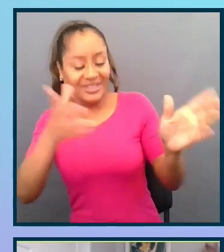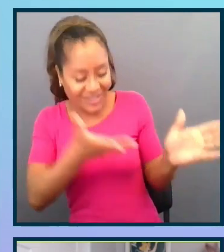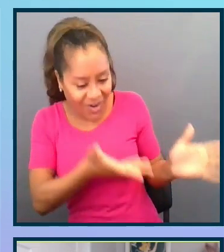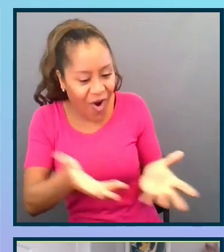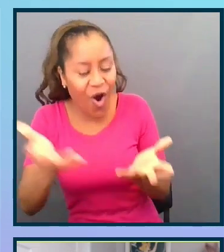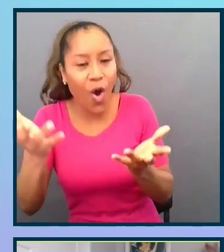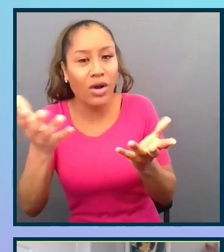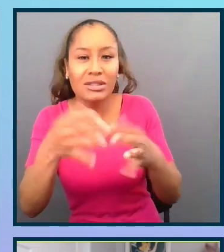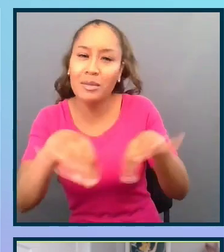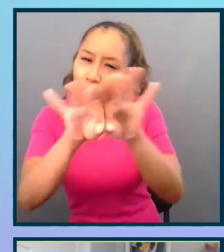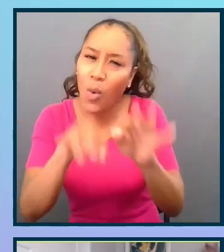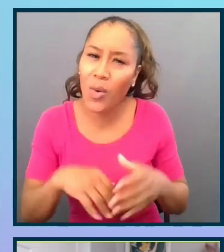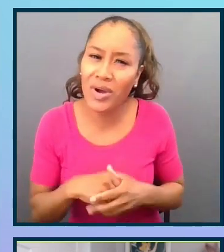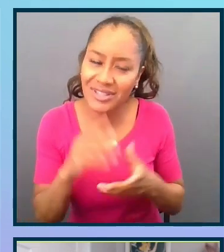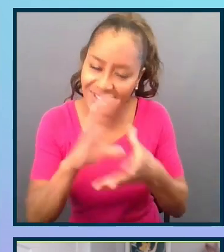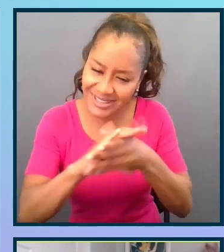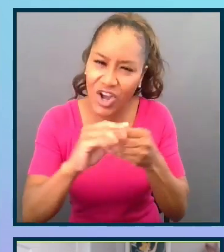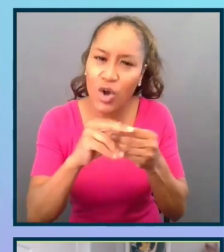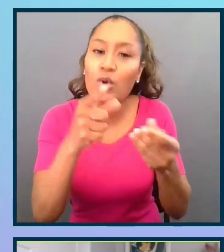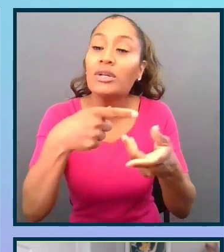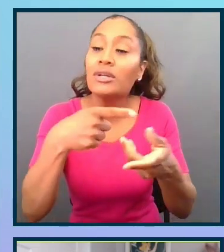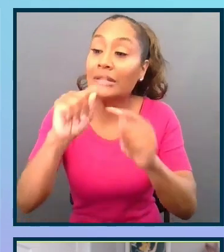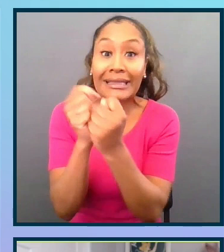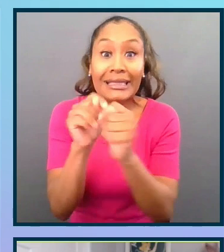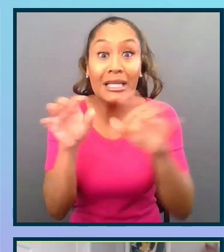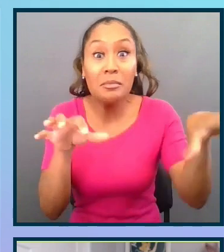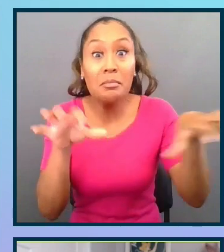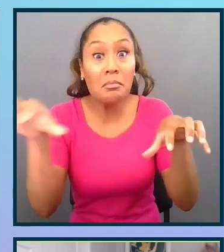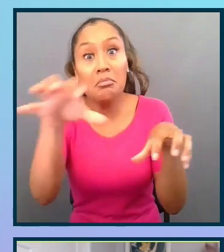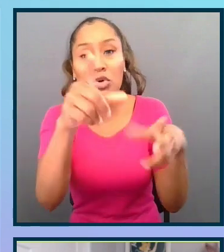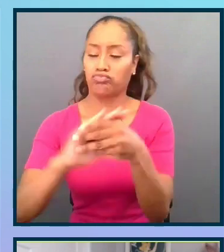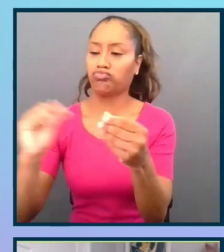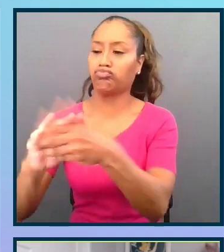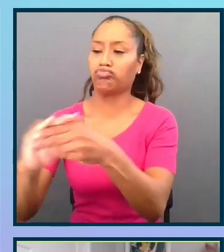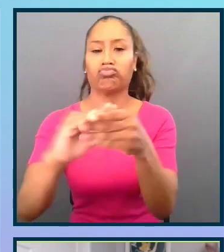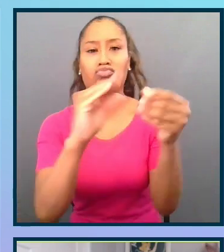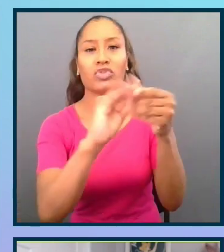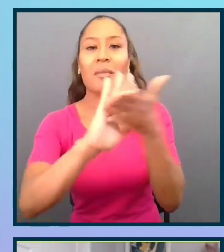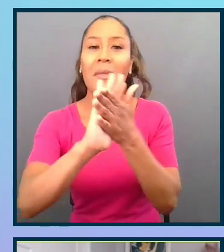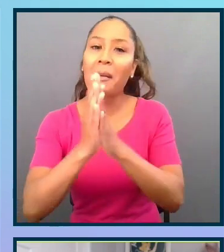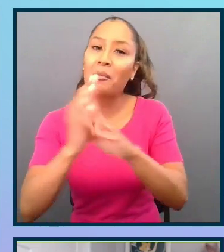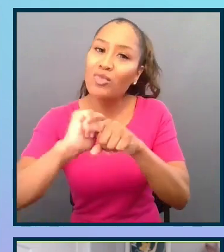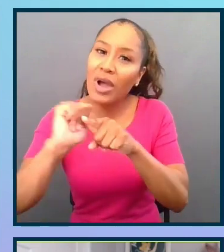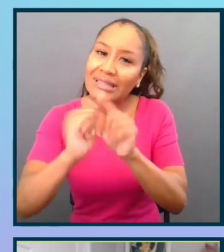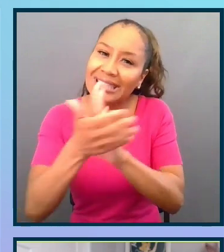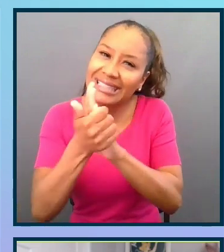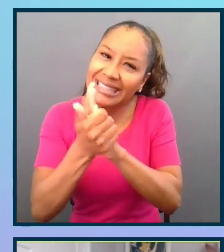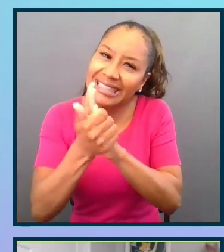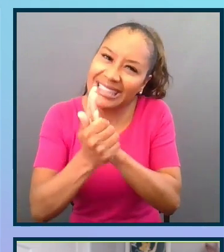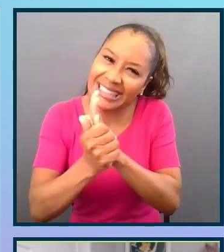You can inform your teams so that you can start practicing these skills and make space for it.